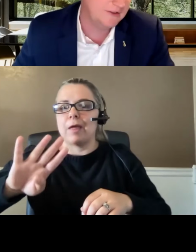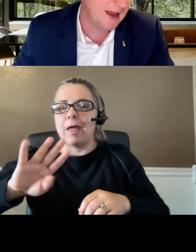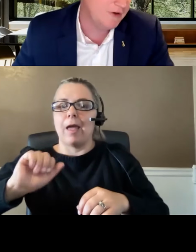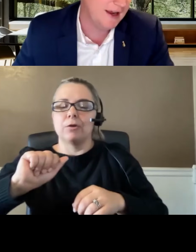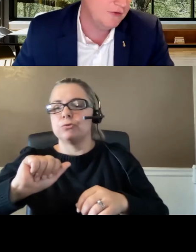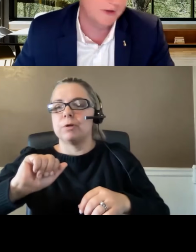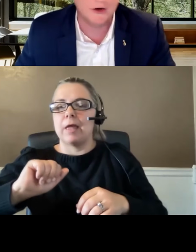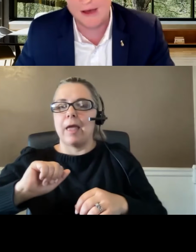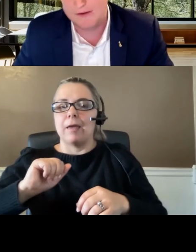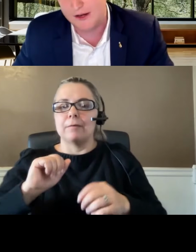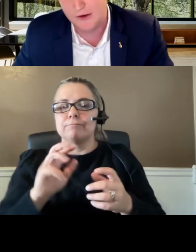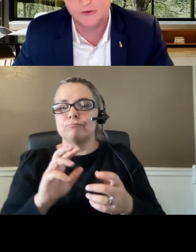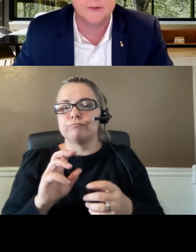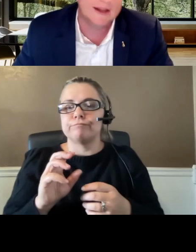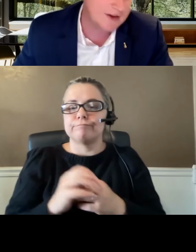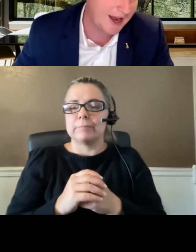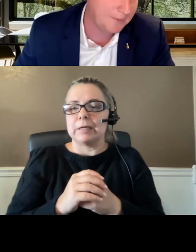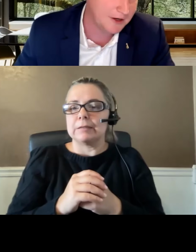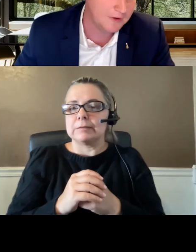say it's a time tracking tool, you don't have any videos, you can say it's not applicable,